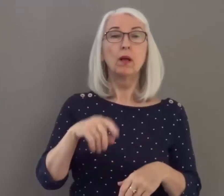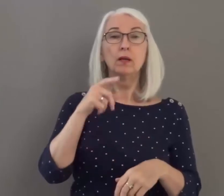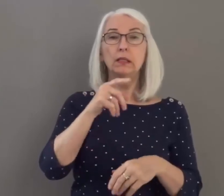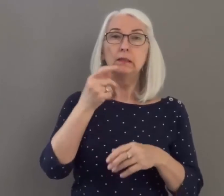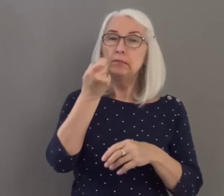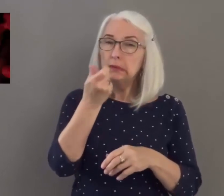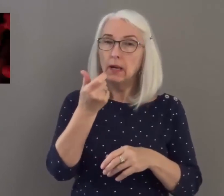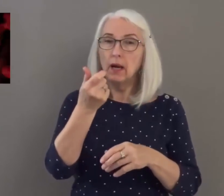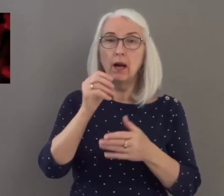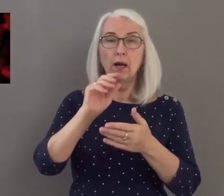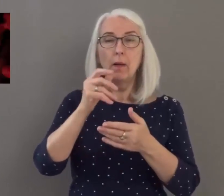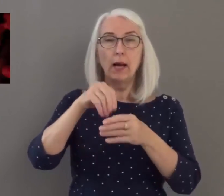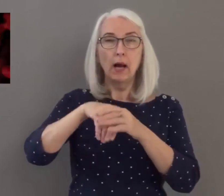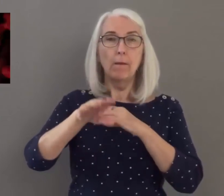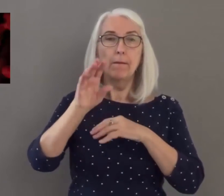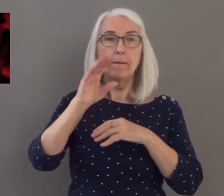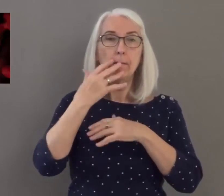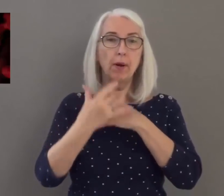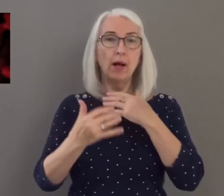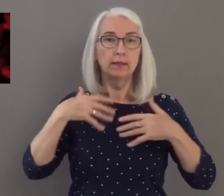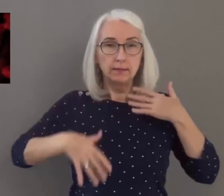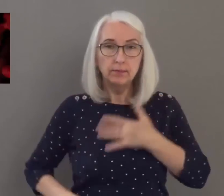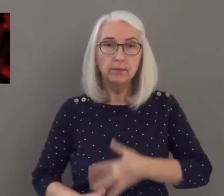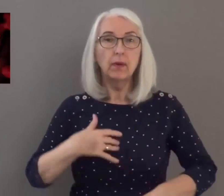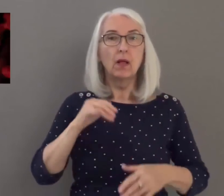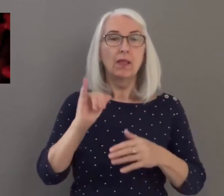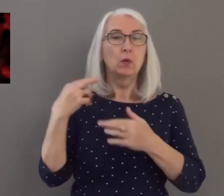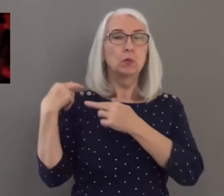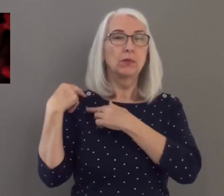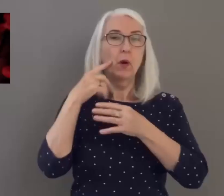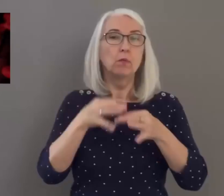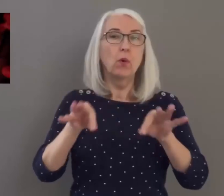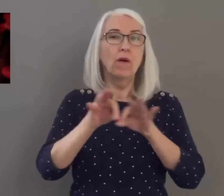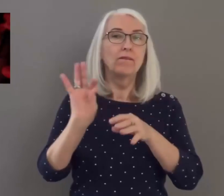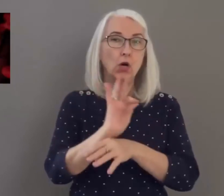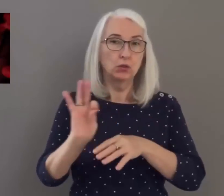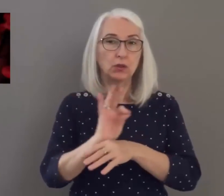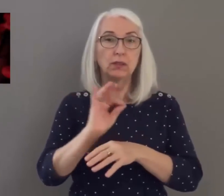There is a tiny amount in the bloodstream, which is responsible for important functions